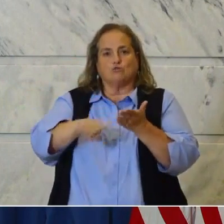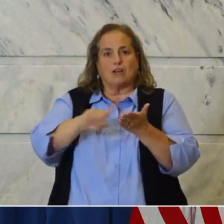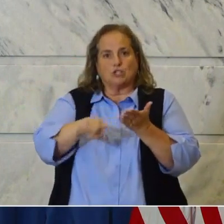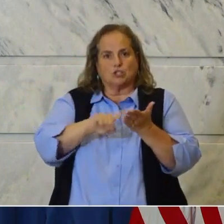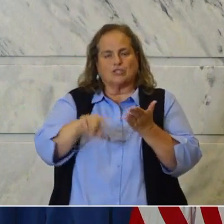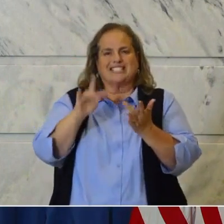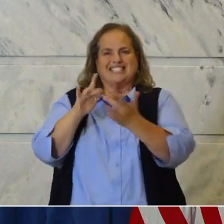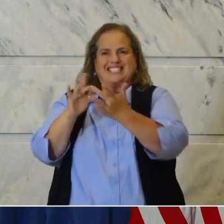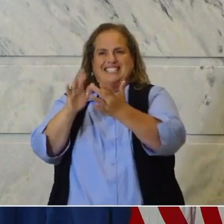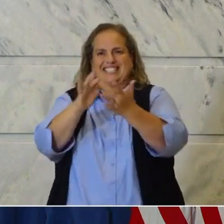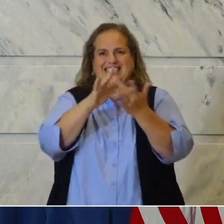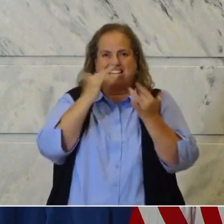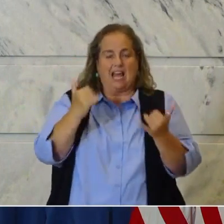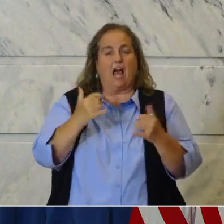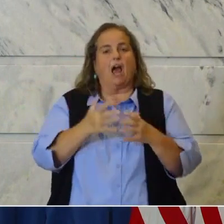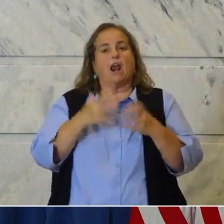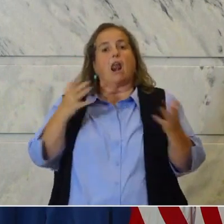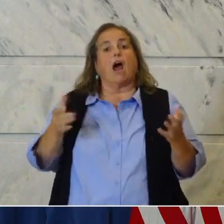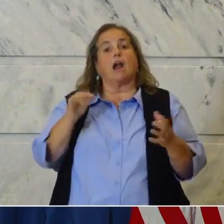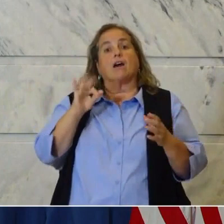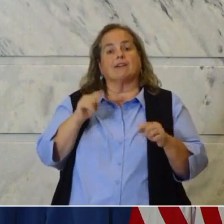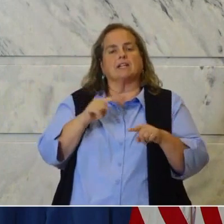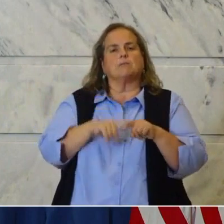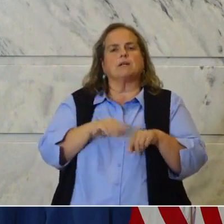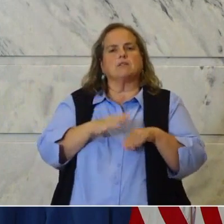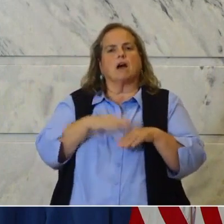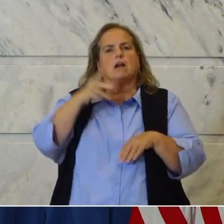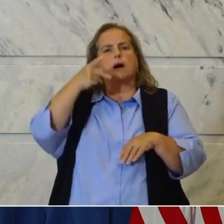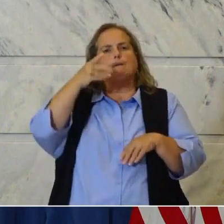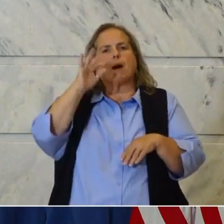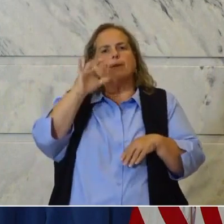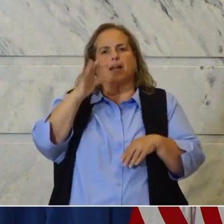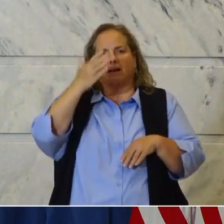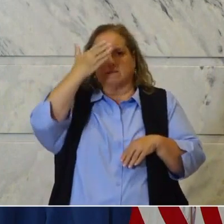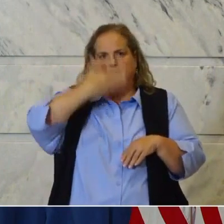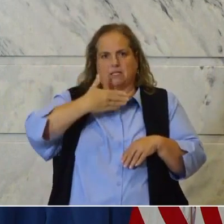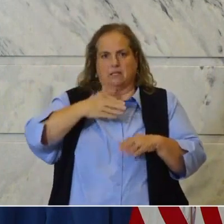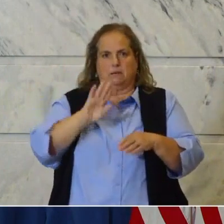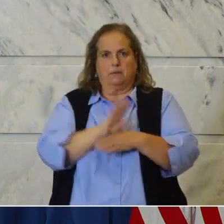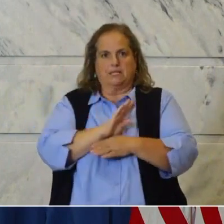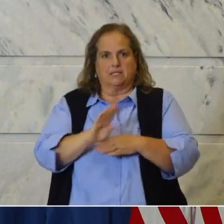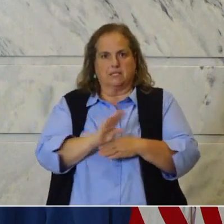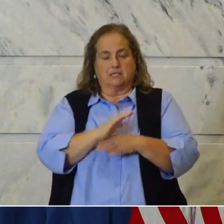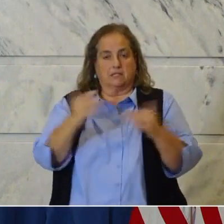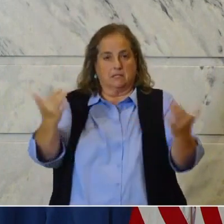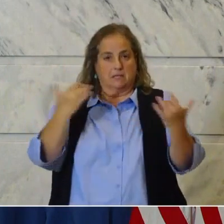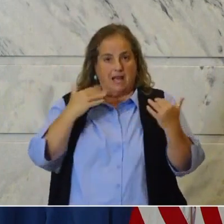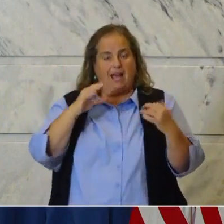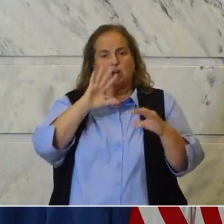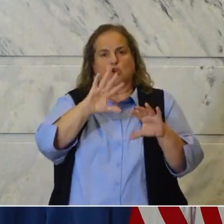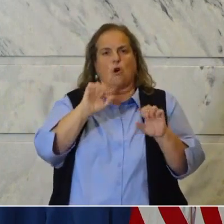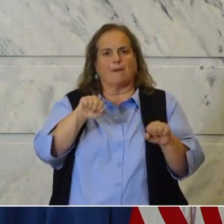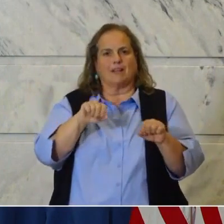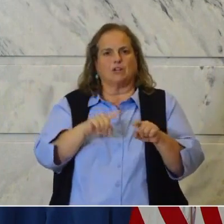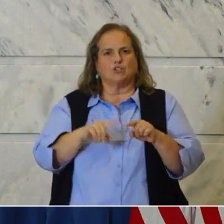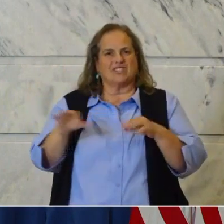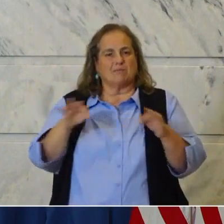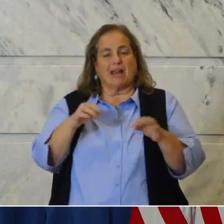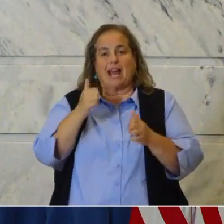is one where a lot of it depends on how public facing the business is and your ability to get your arms around everybody that may have come into